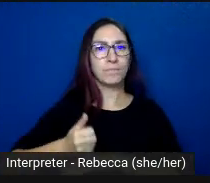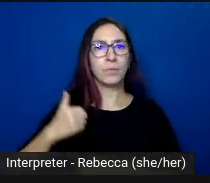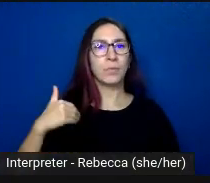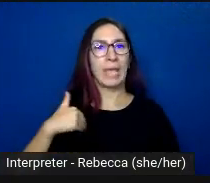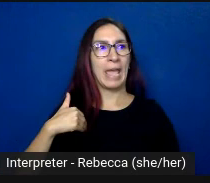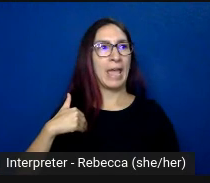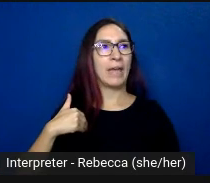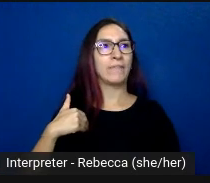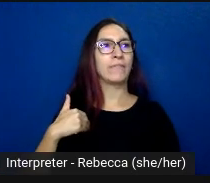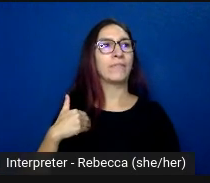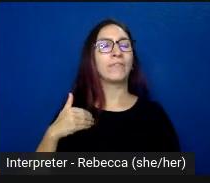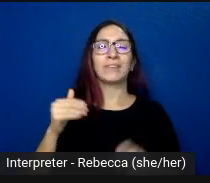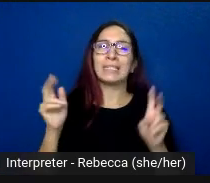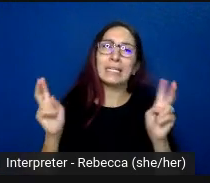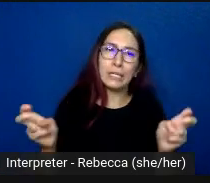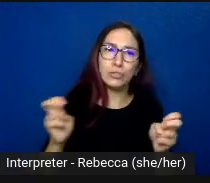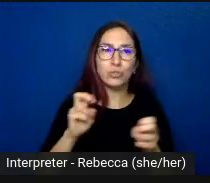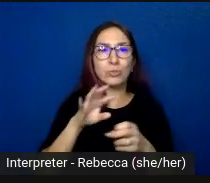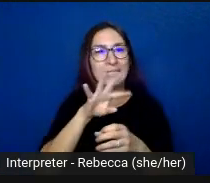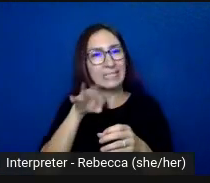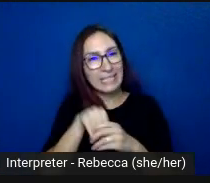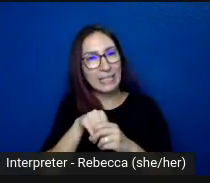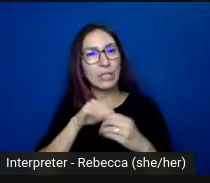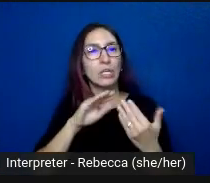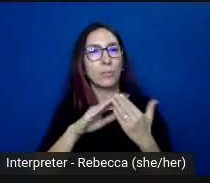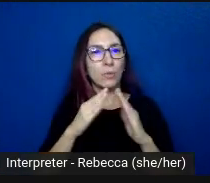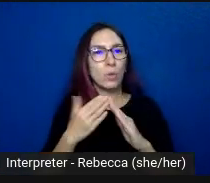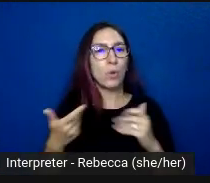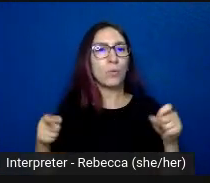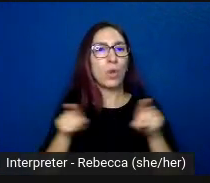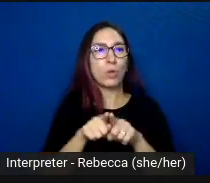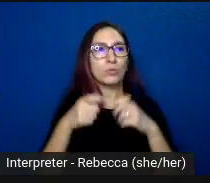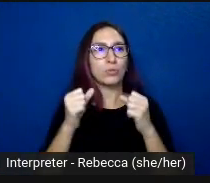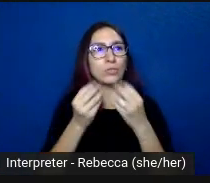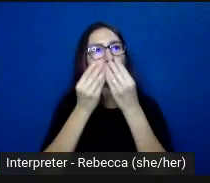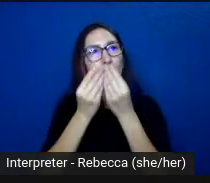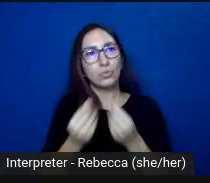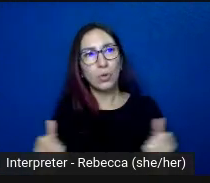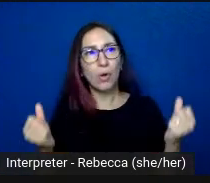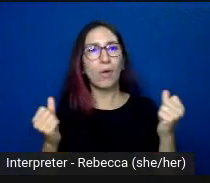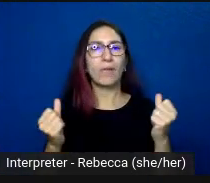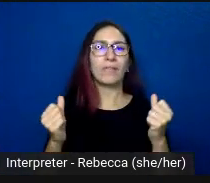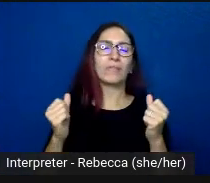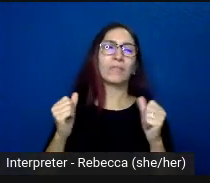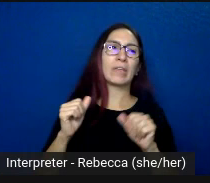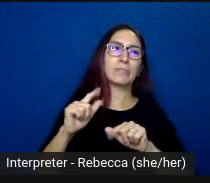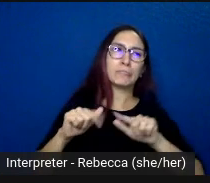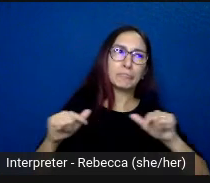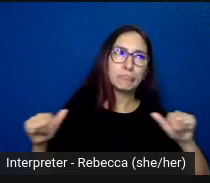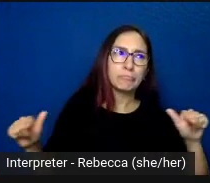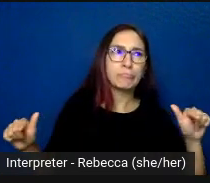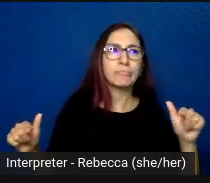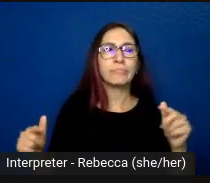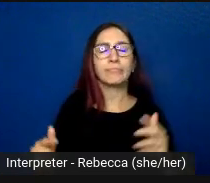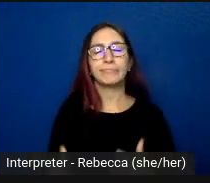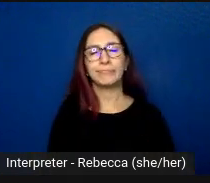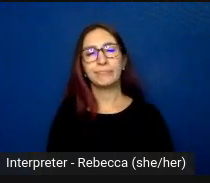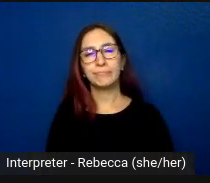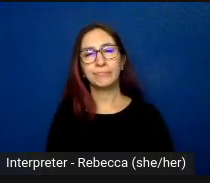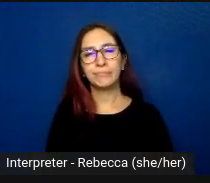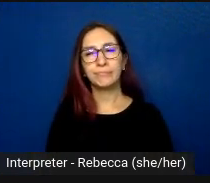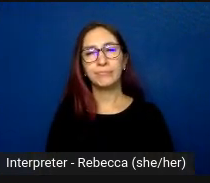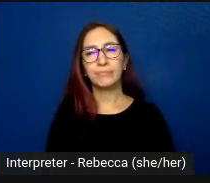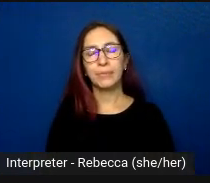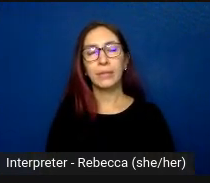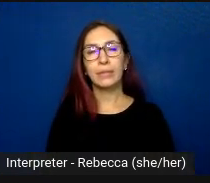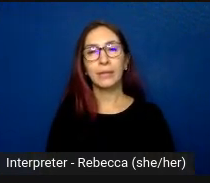We also have tried to solve these issues, but even so, it's hard